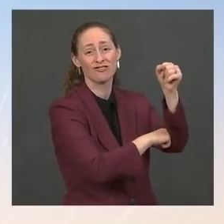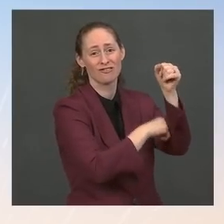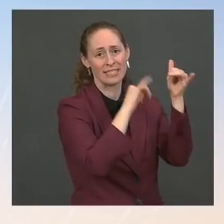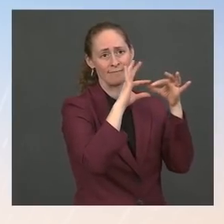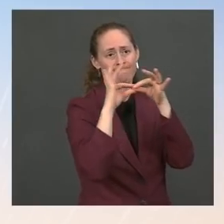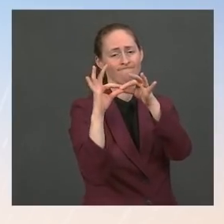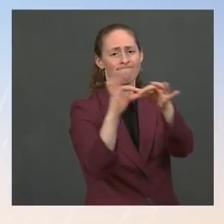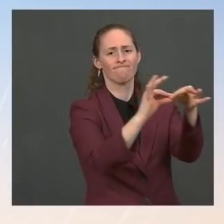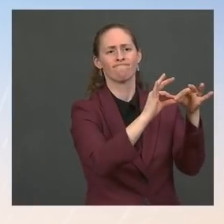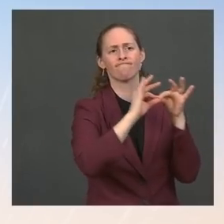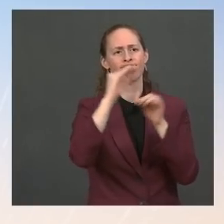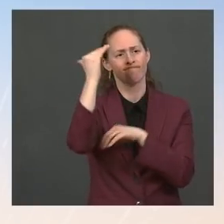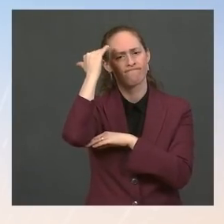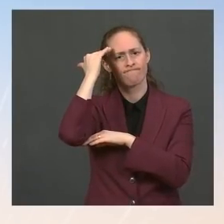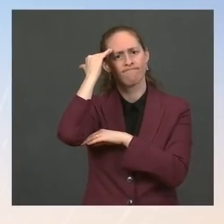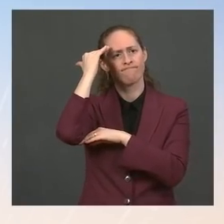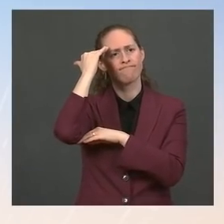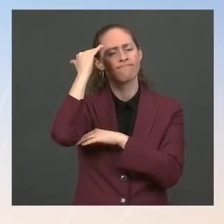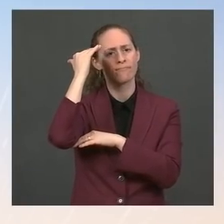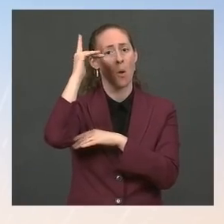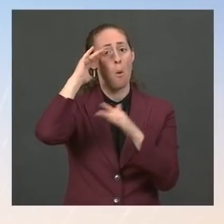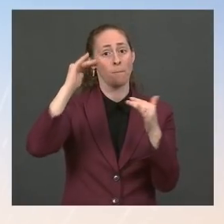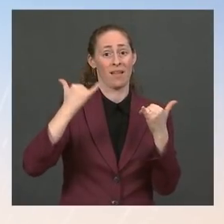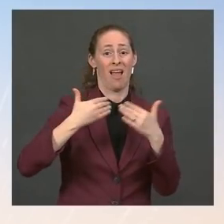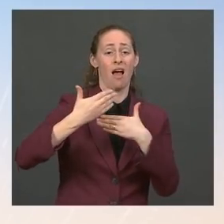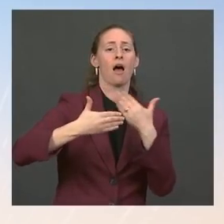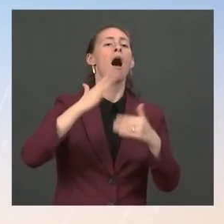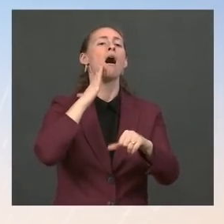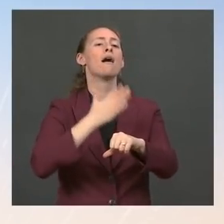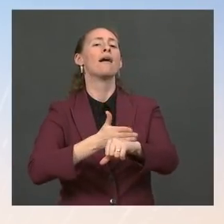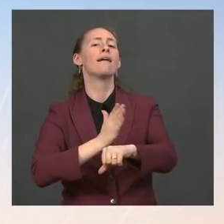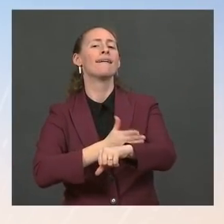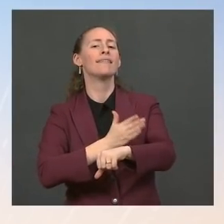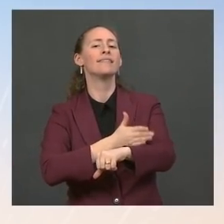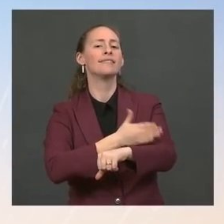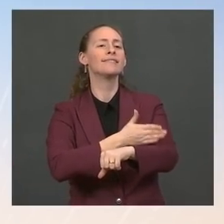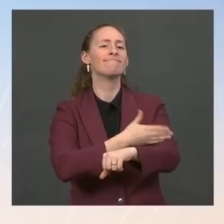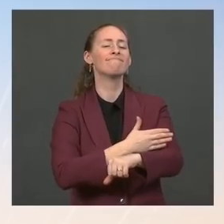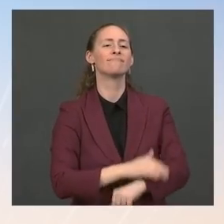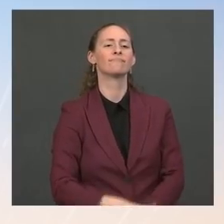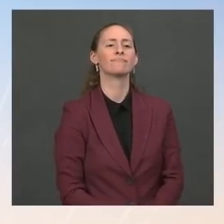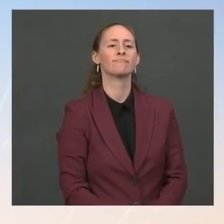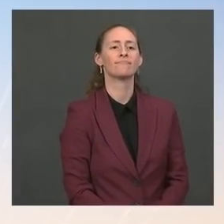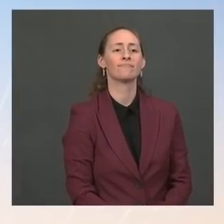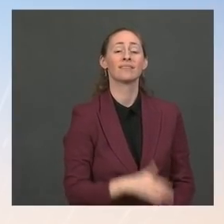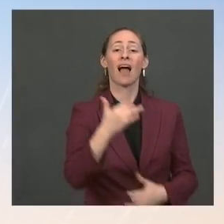As we know, the supply chain issues are global, and we're seeing them -- you know, countries around the world